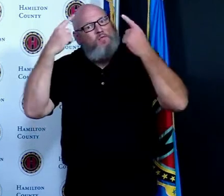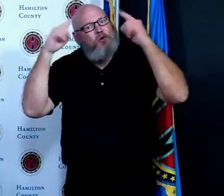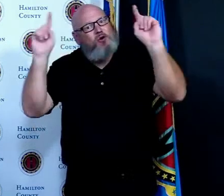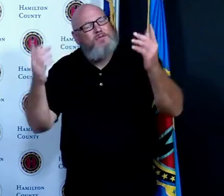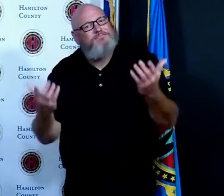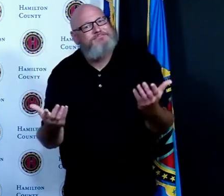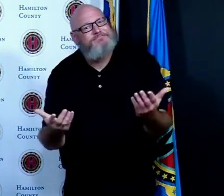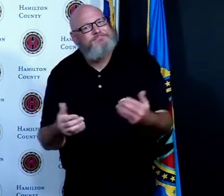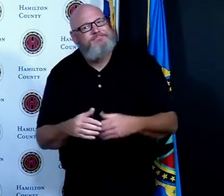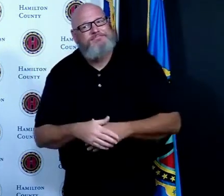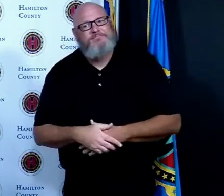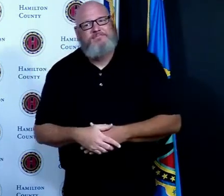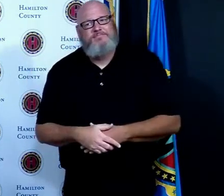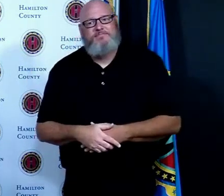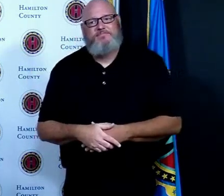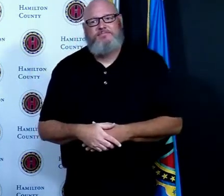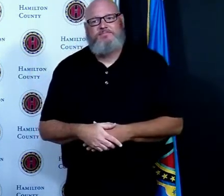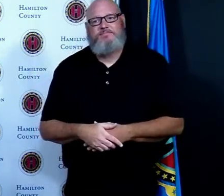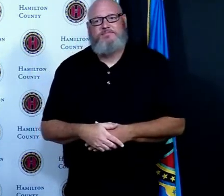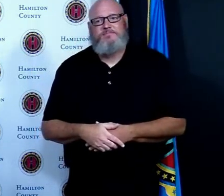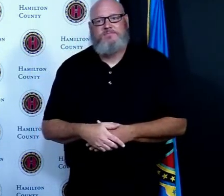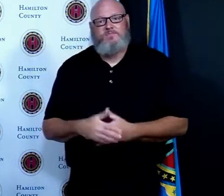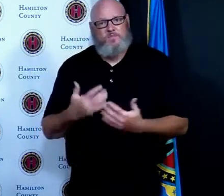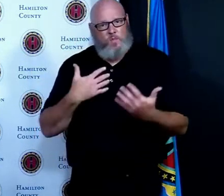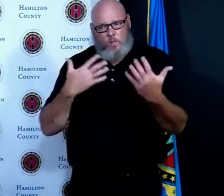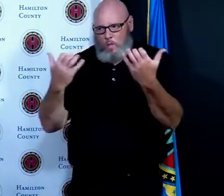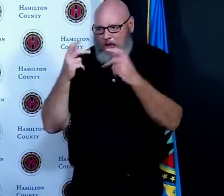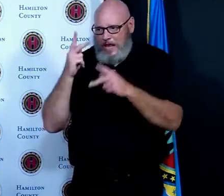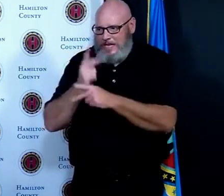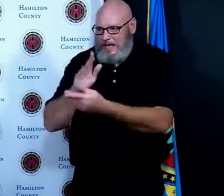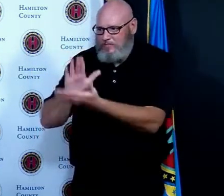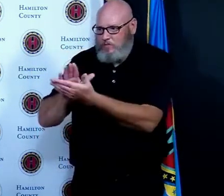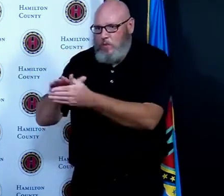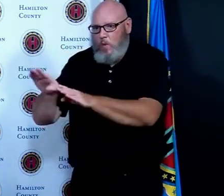and and change the way in which we do things but doesn't mean we need to eliminate them